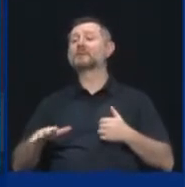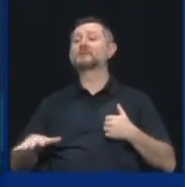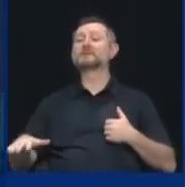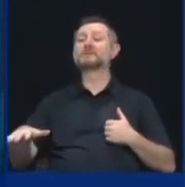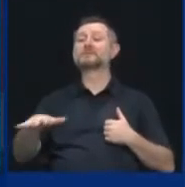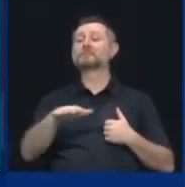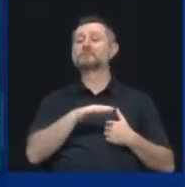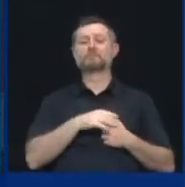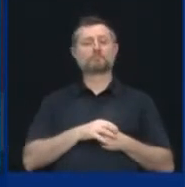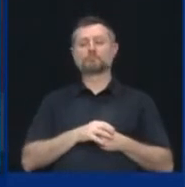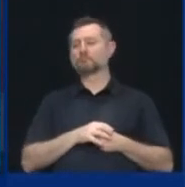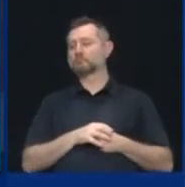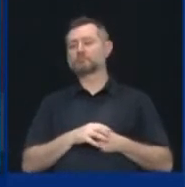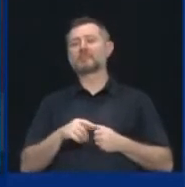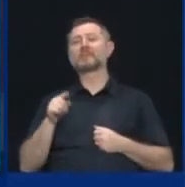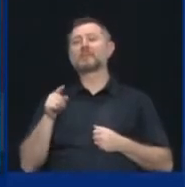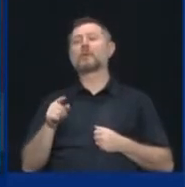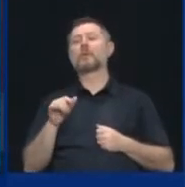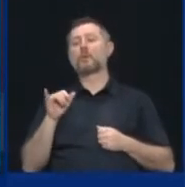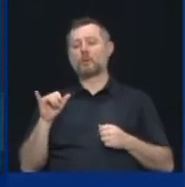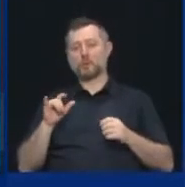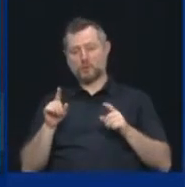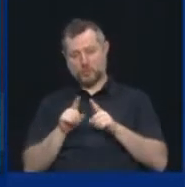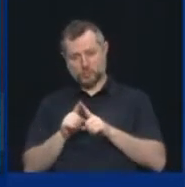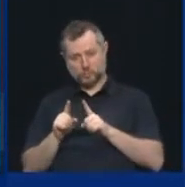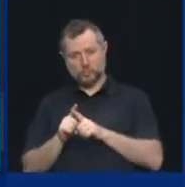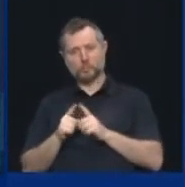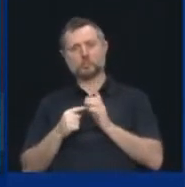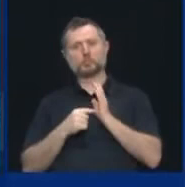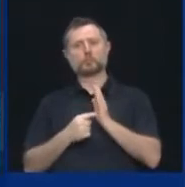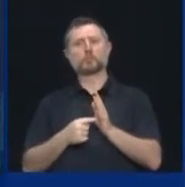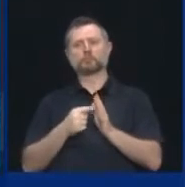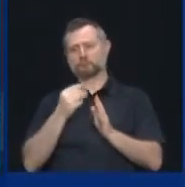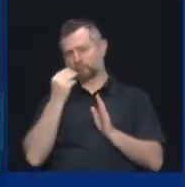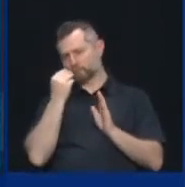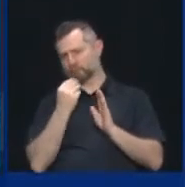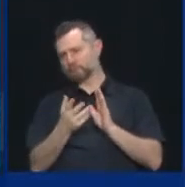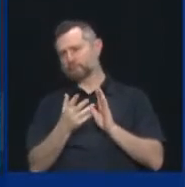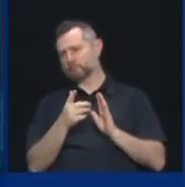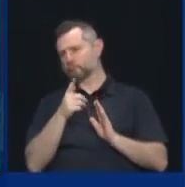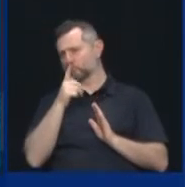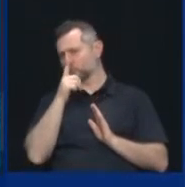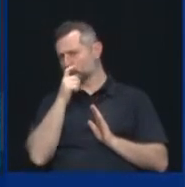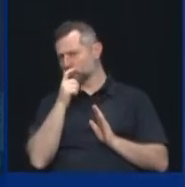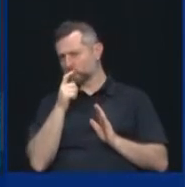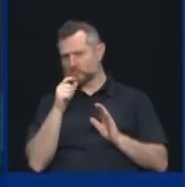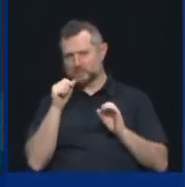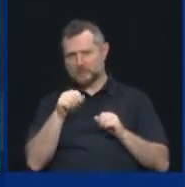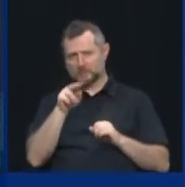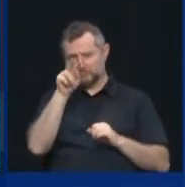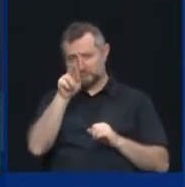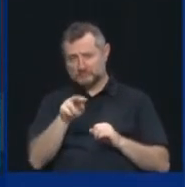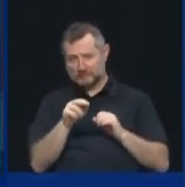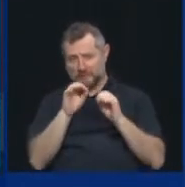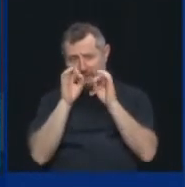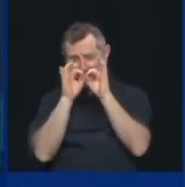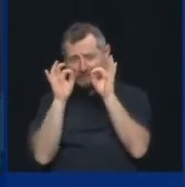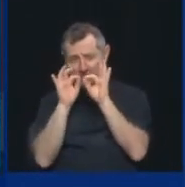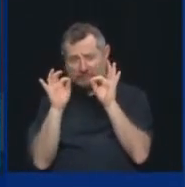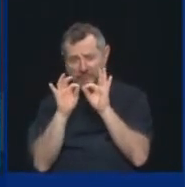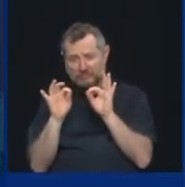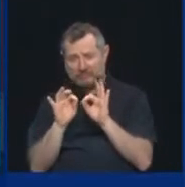REMINDER -- A REMAINDER OF THE VACCINATION RATES, IT IS AN IQ